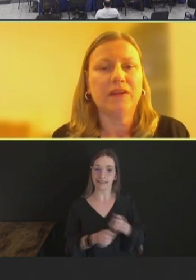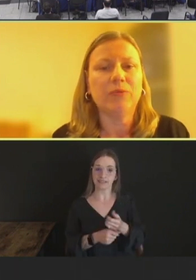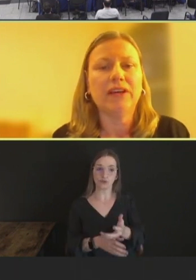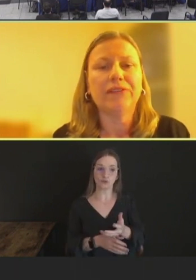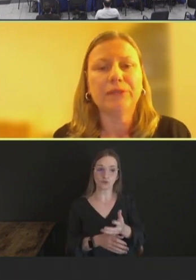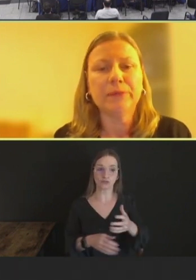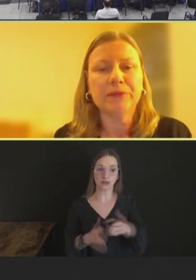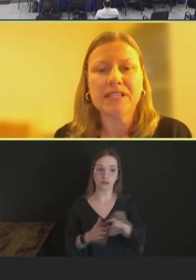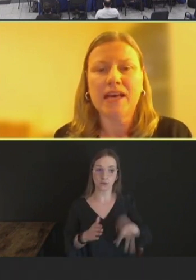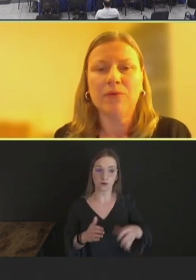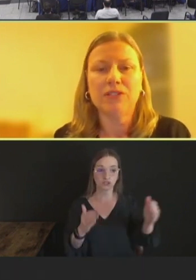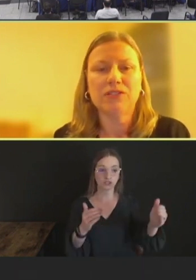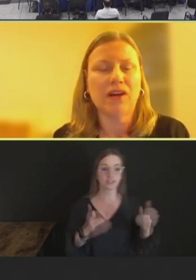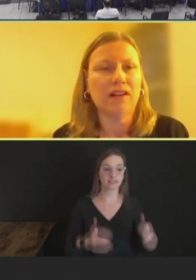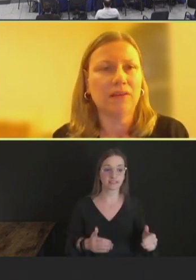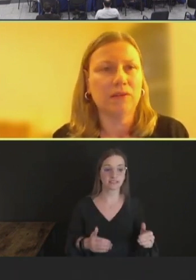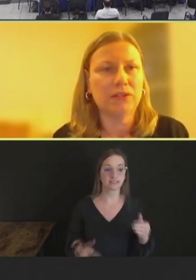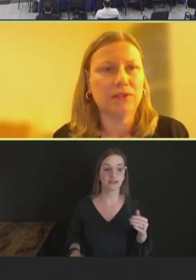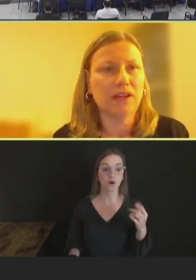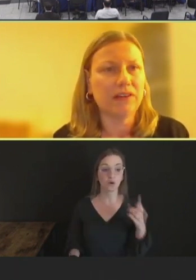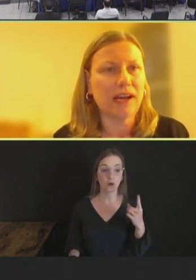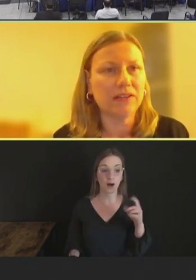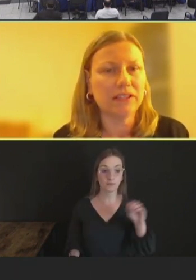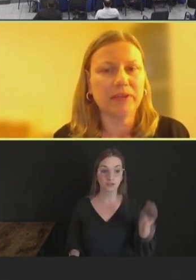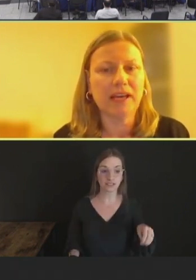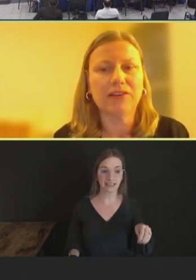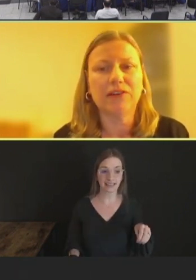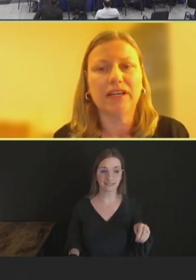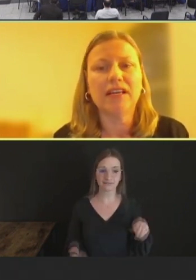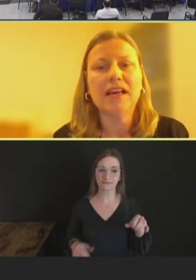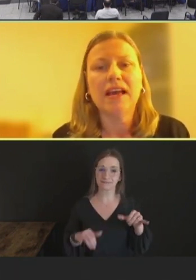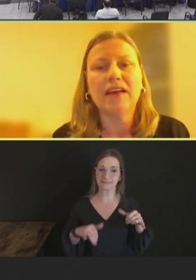And then we have three percent which fall into another outcome category.